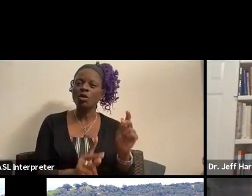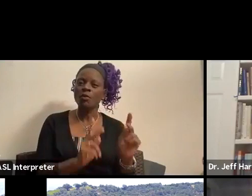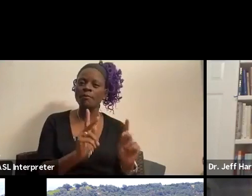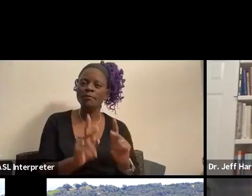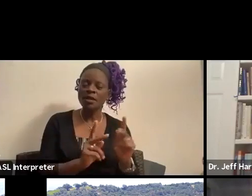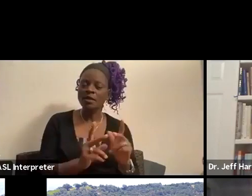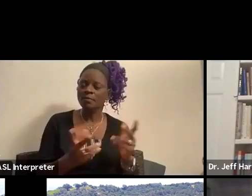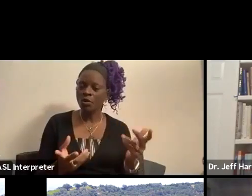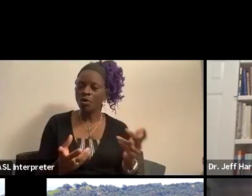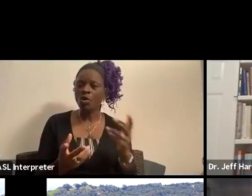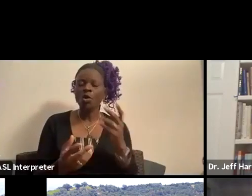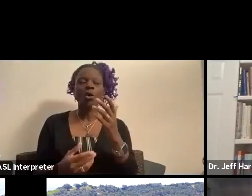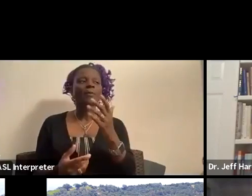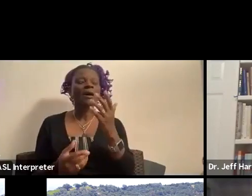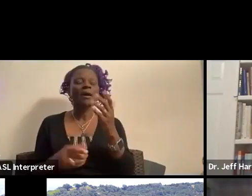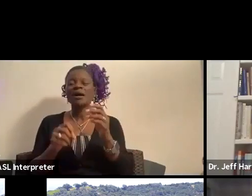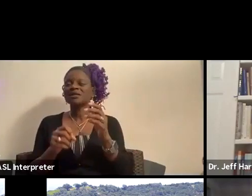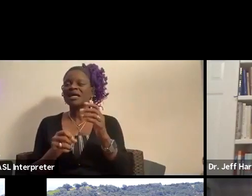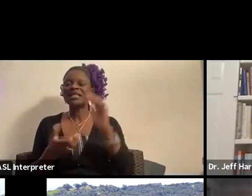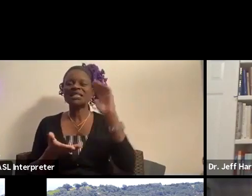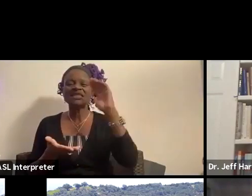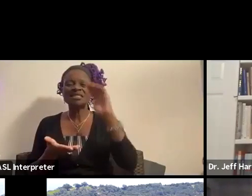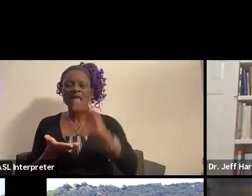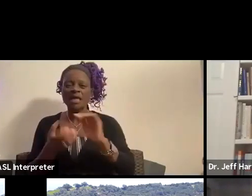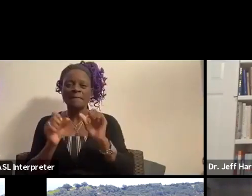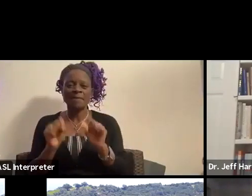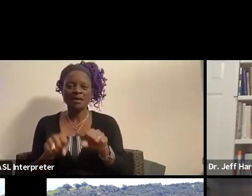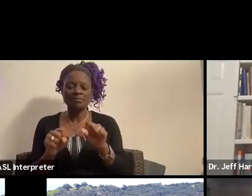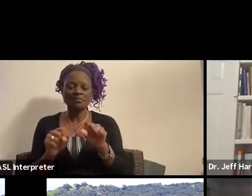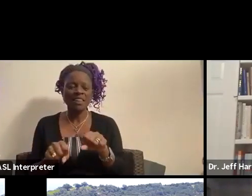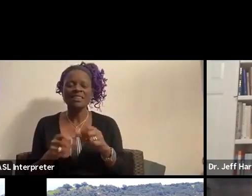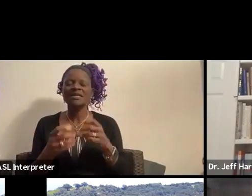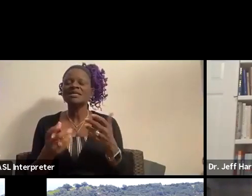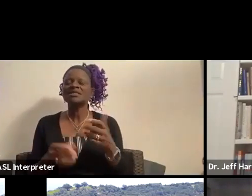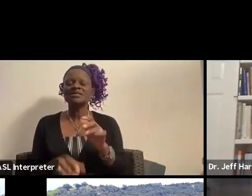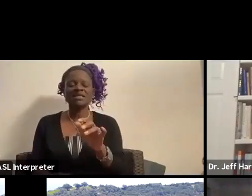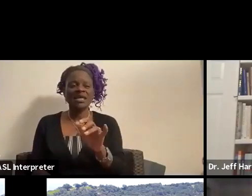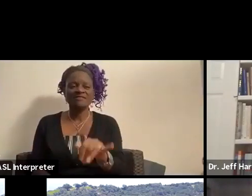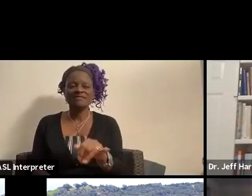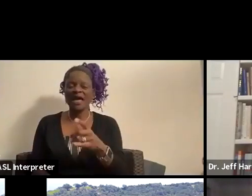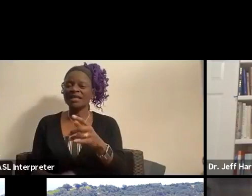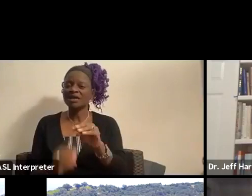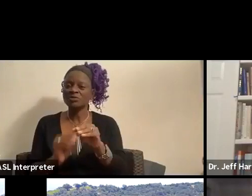There's much less chance that if one does get that, it would be passed on. But we don't have all the data yet.